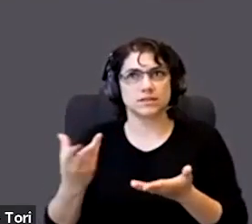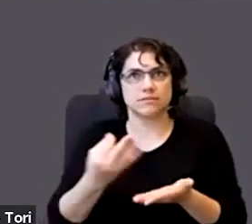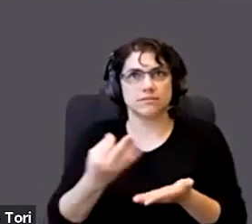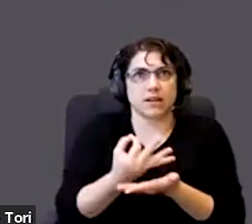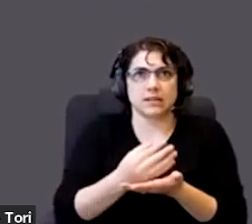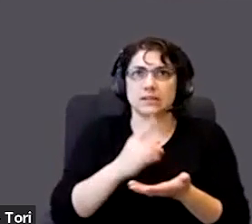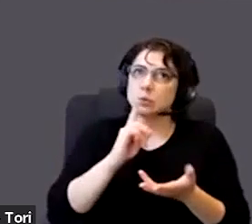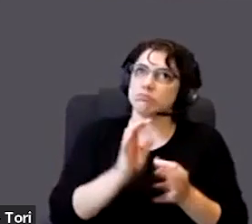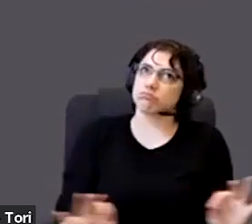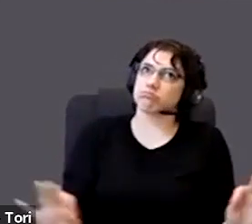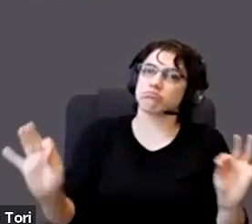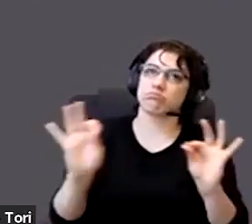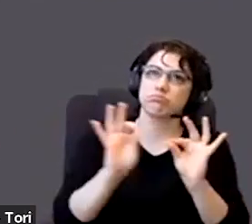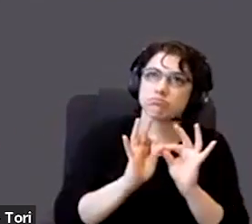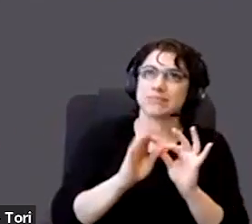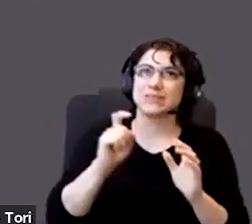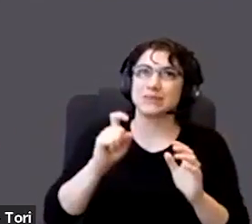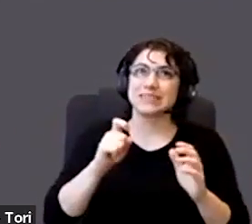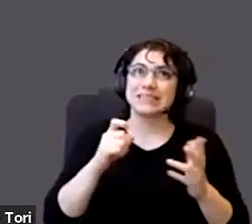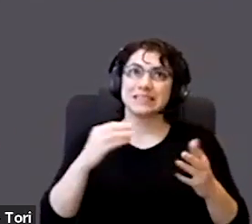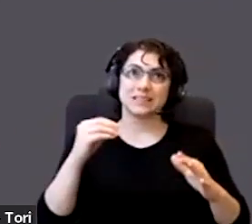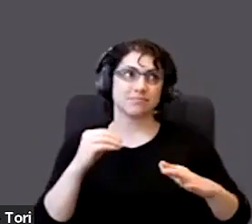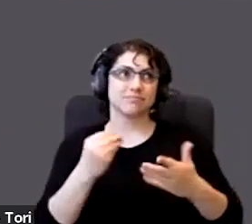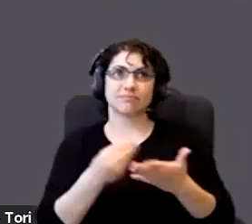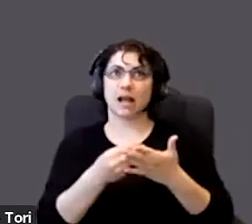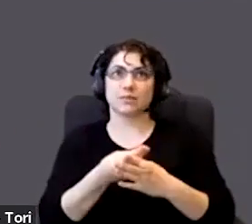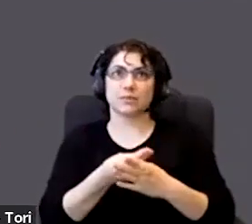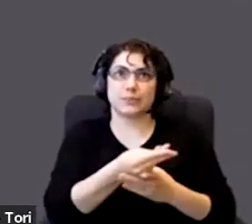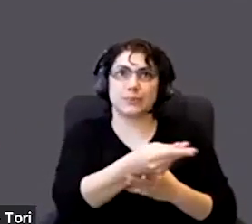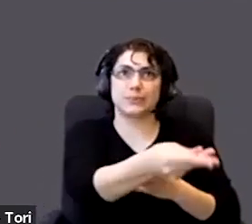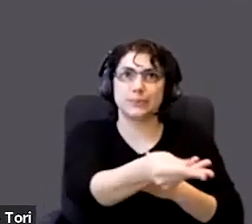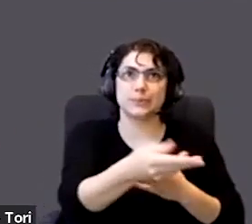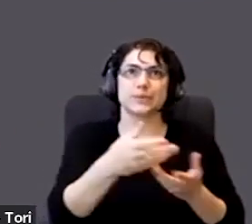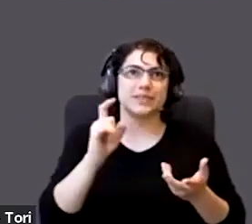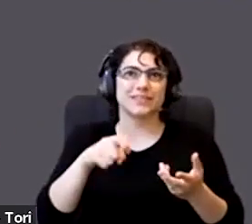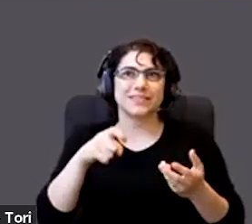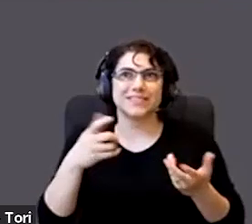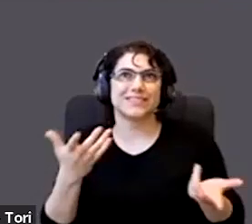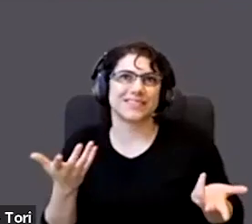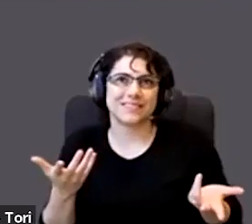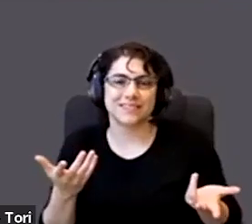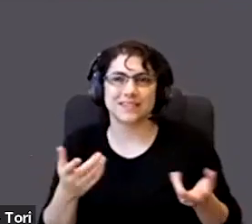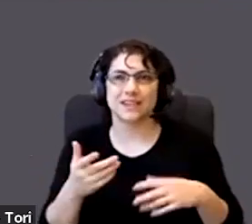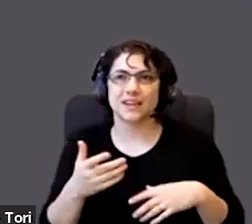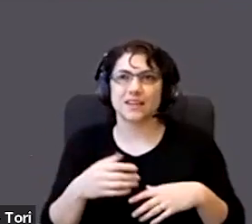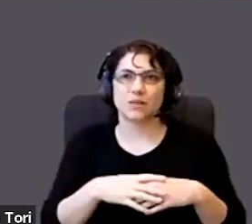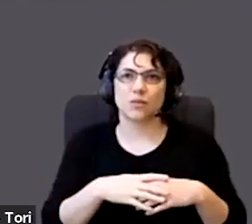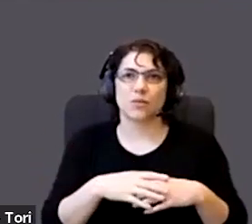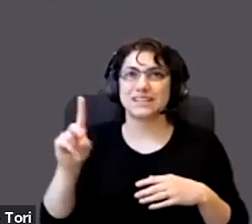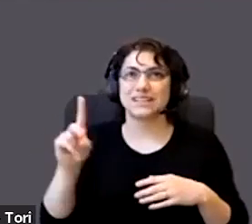fluidly flow to it, because the efforts here will only be as good as the data and surveillance data that we have.